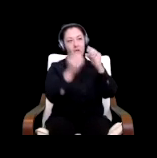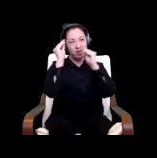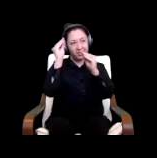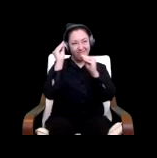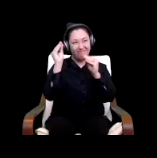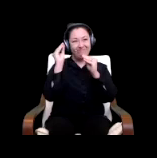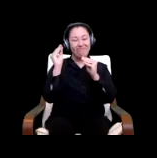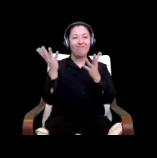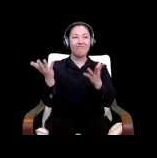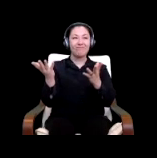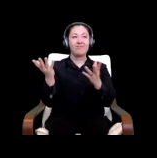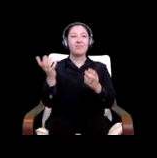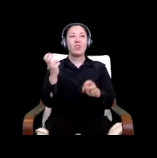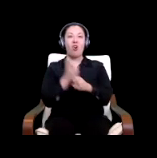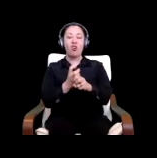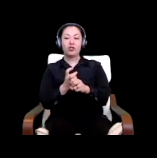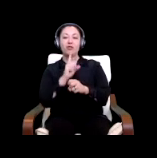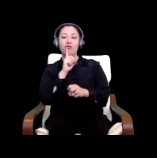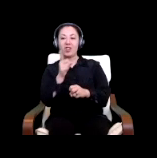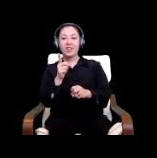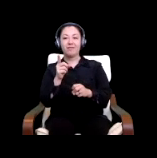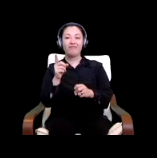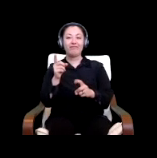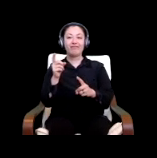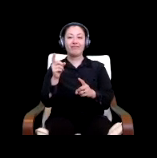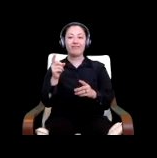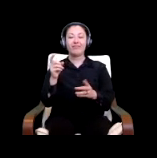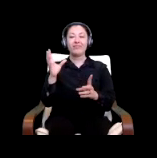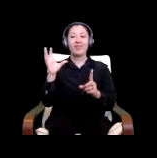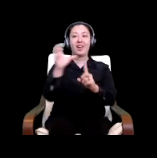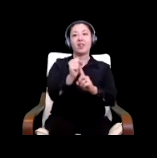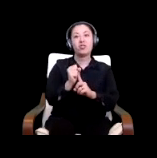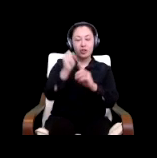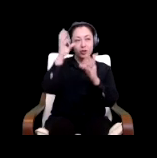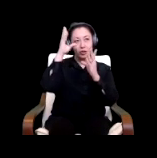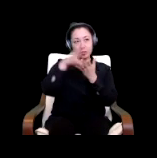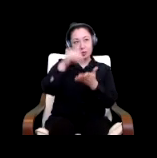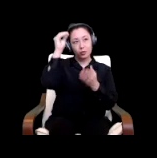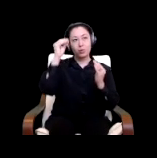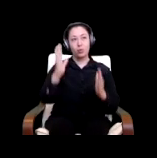the student. Because it is so low incidence, educators might not have experience working